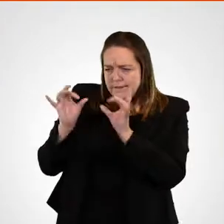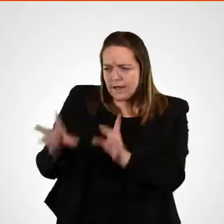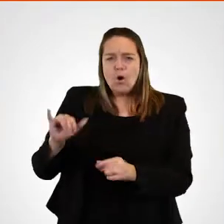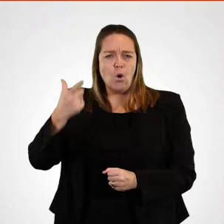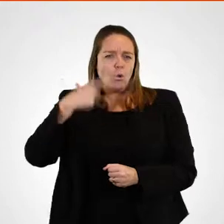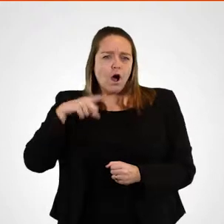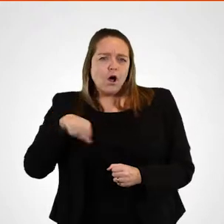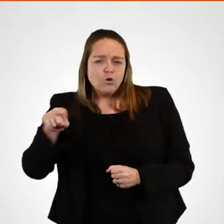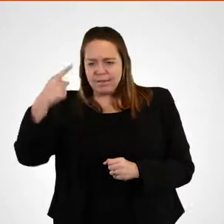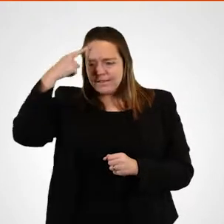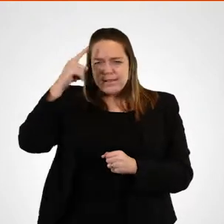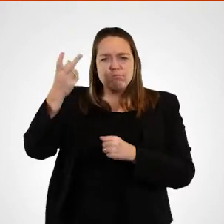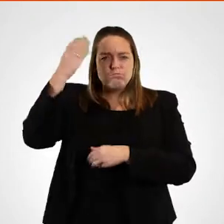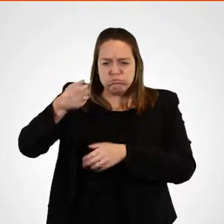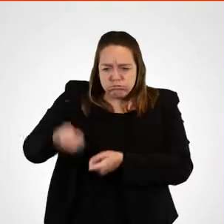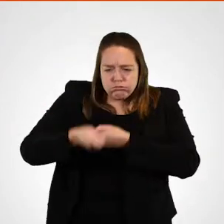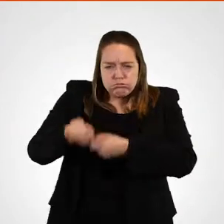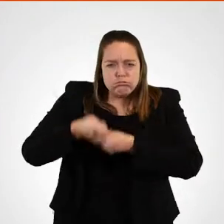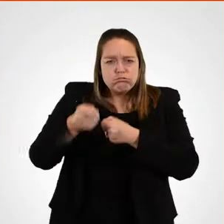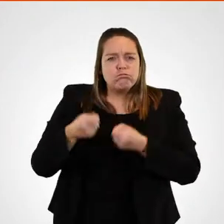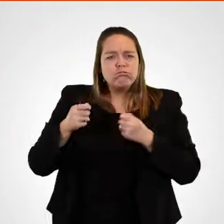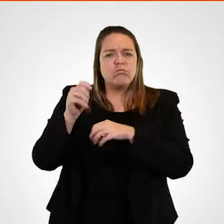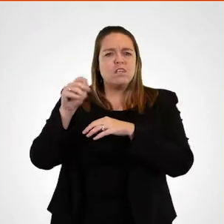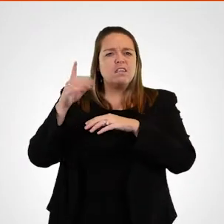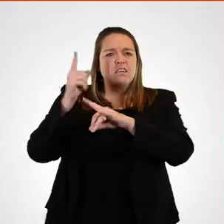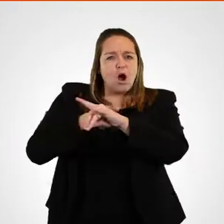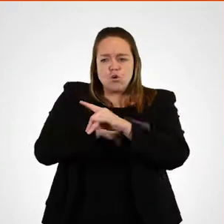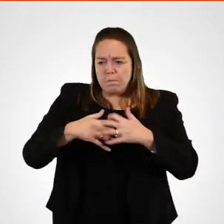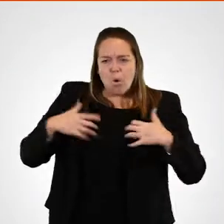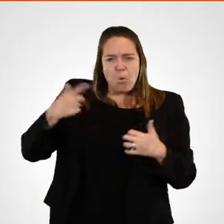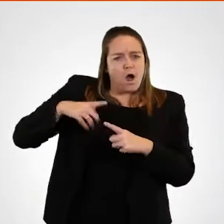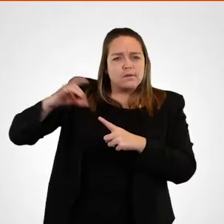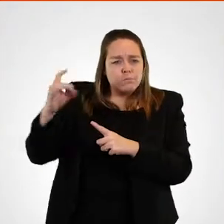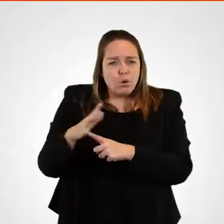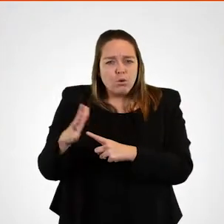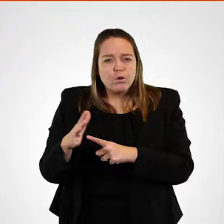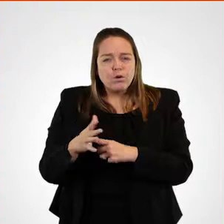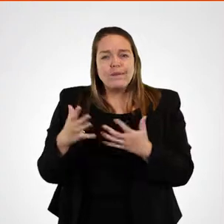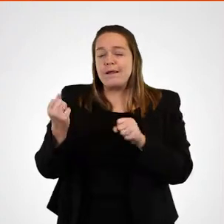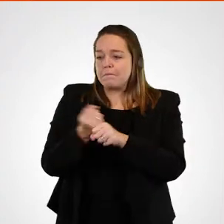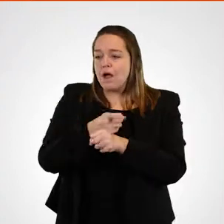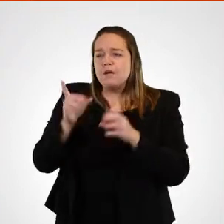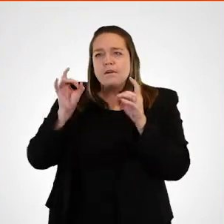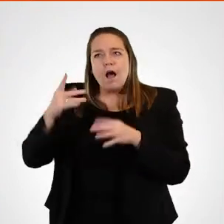or "Why do you think that archaeology is important?" So we get them to start thinking about what they're going to read.